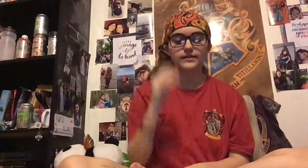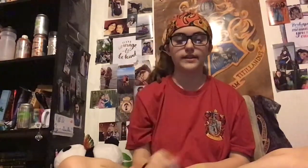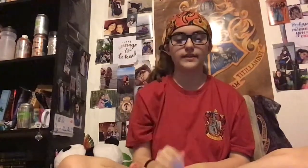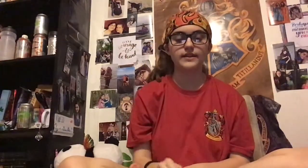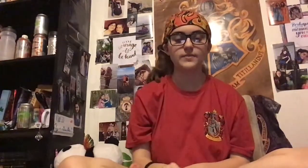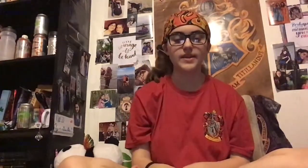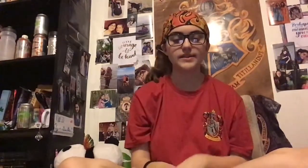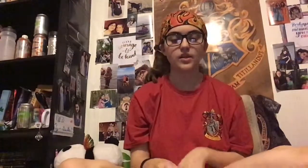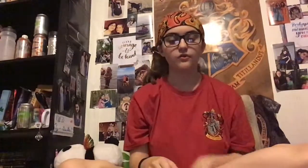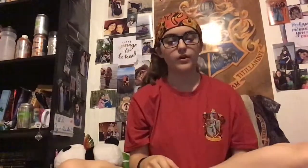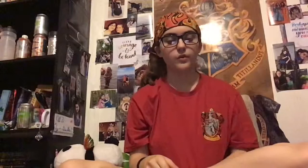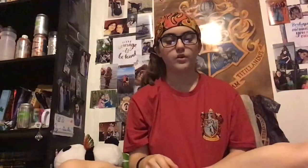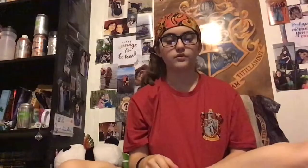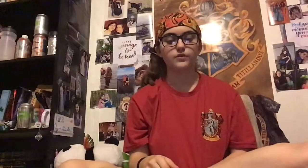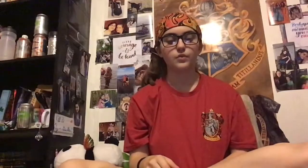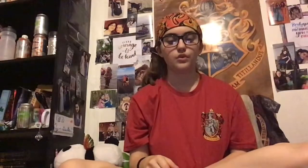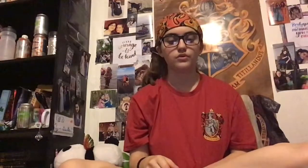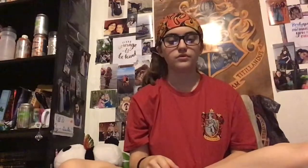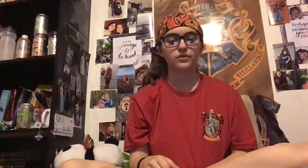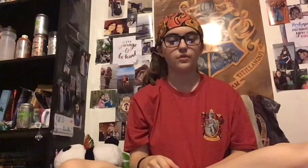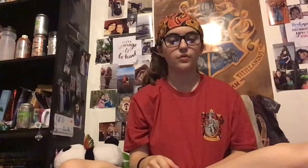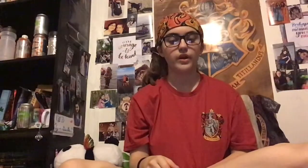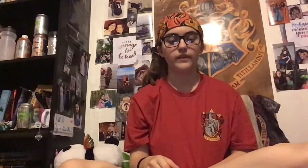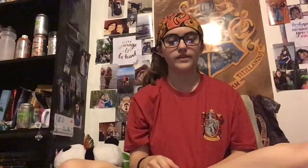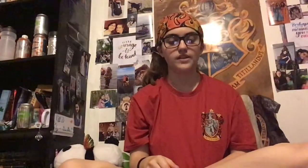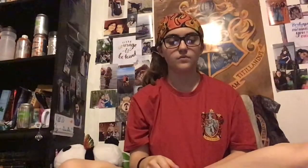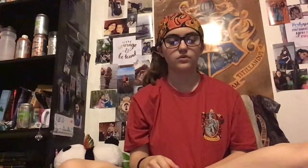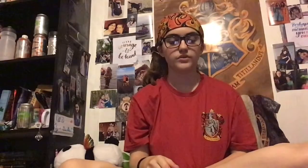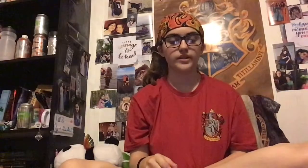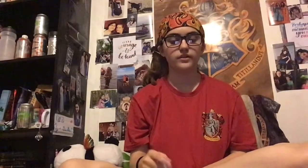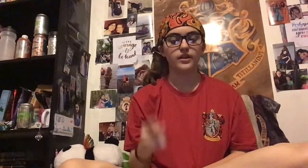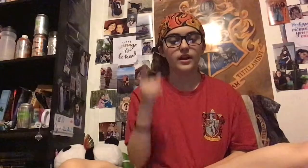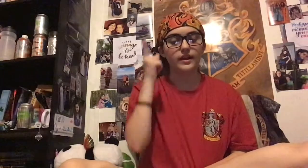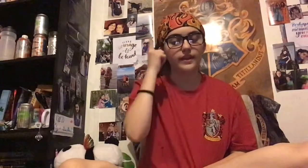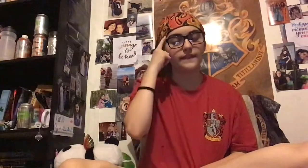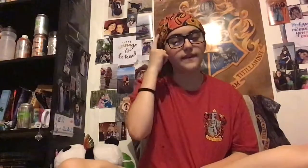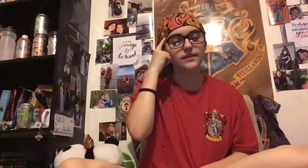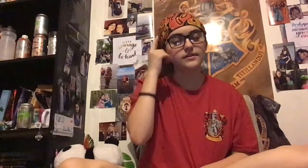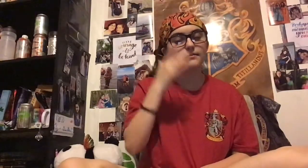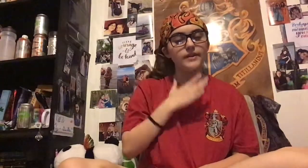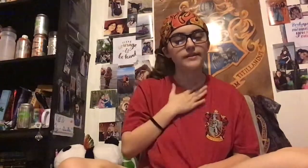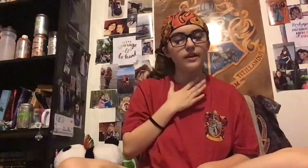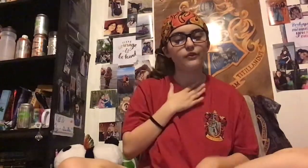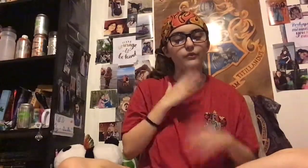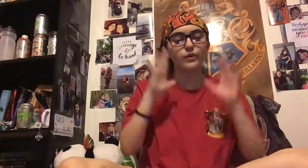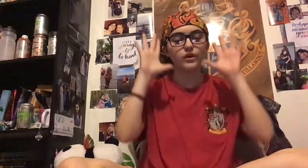Think to myself what a wonderful world and then it says world again and I think to myself what a wonderful